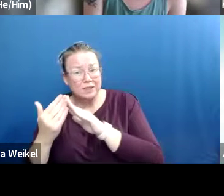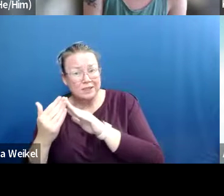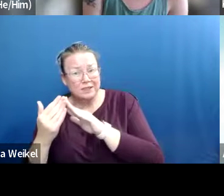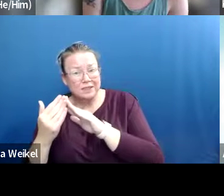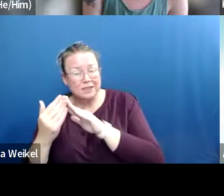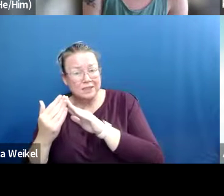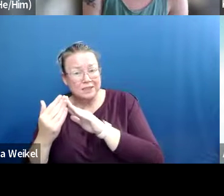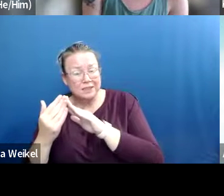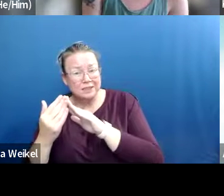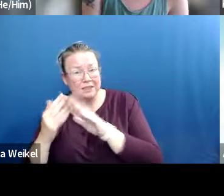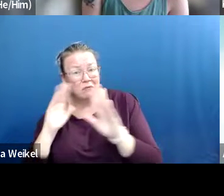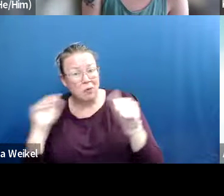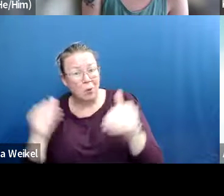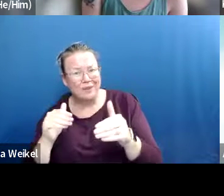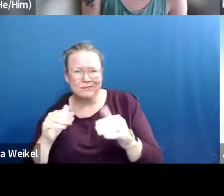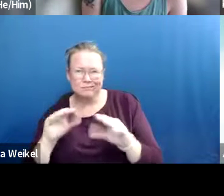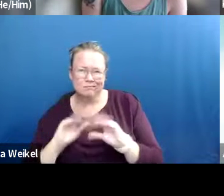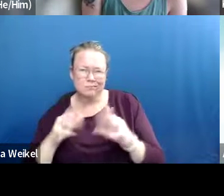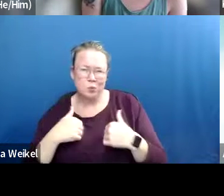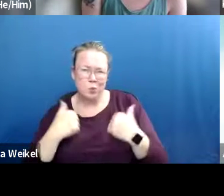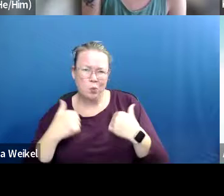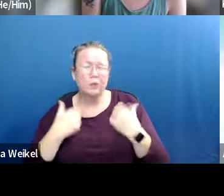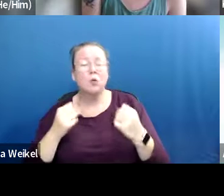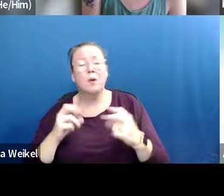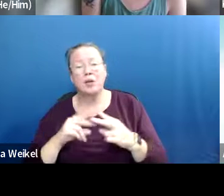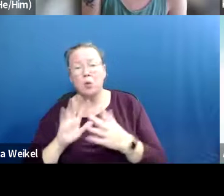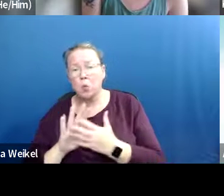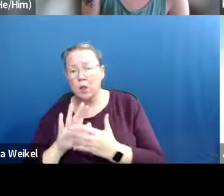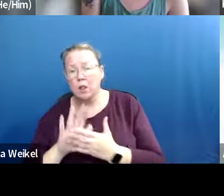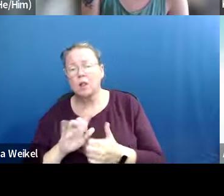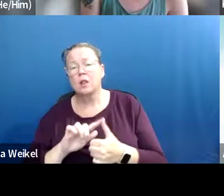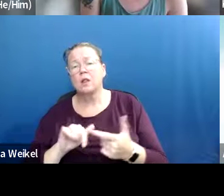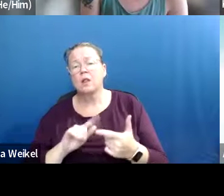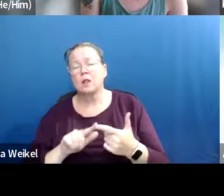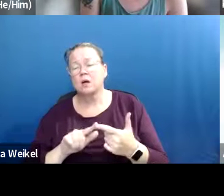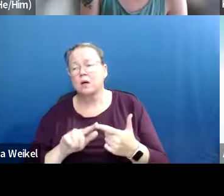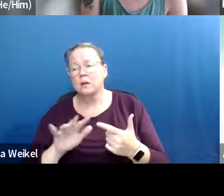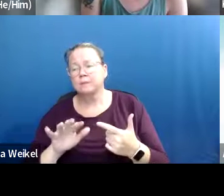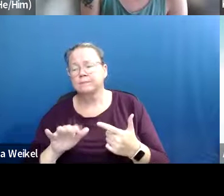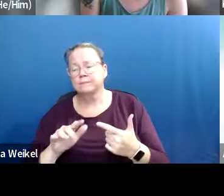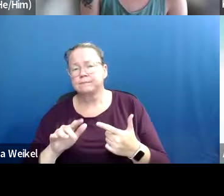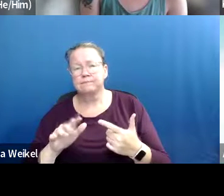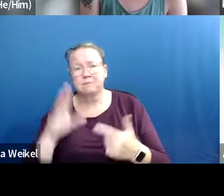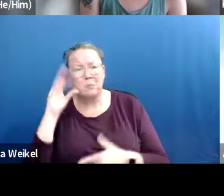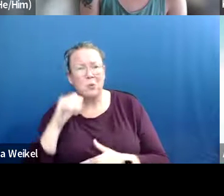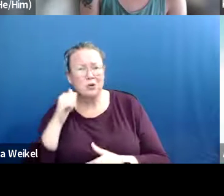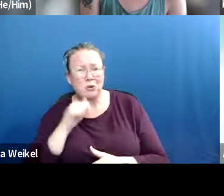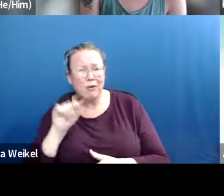Rosie Vazquez: is focusing obviously on the youth. So either schools or like boys and girls club just